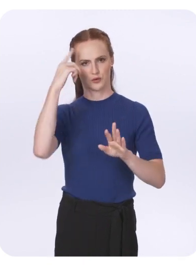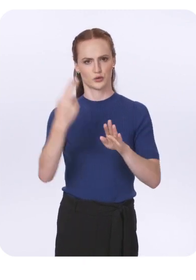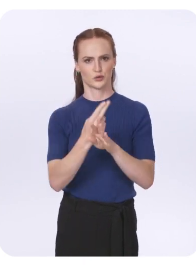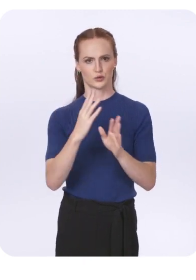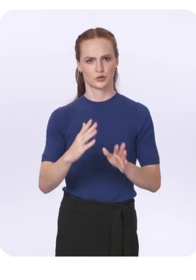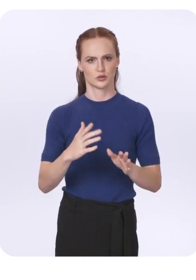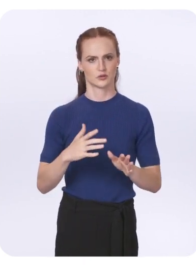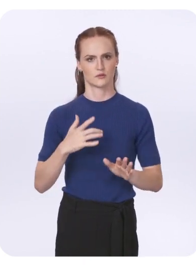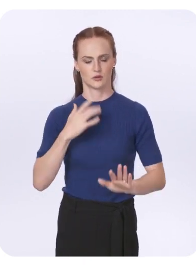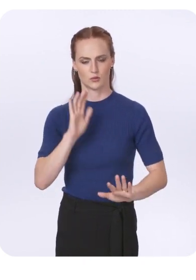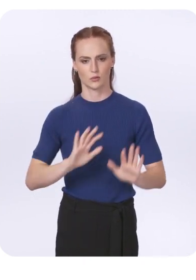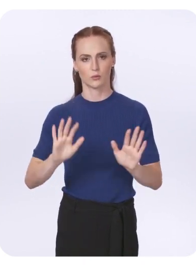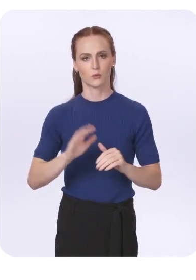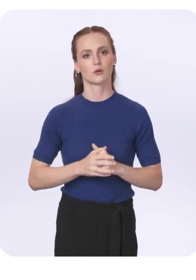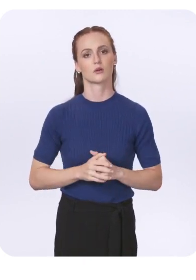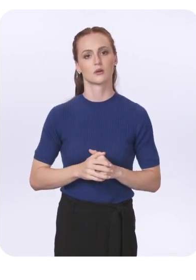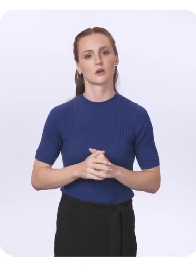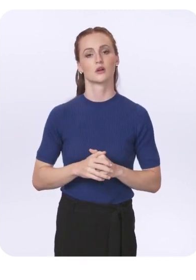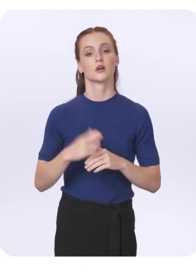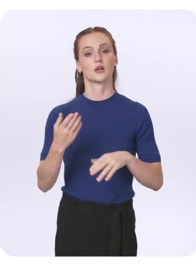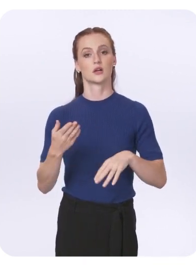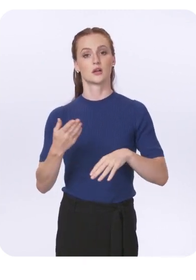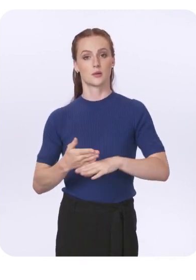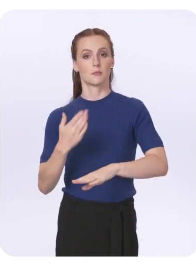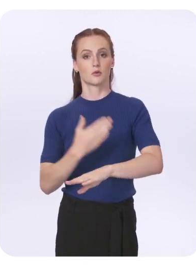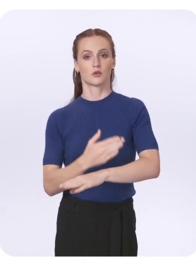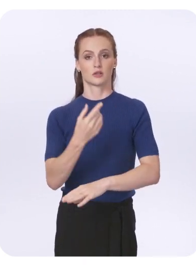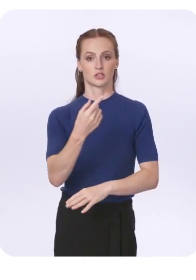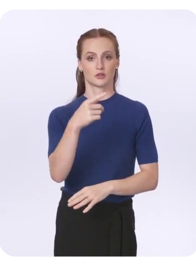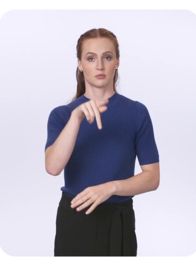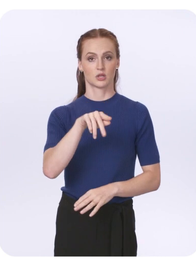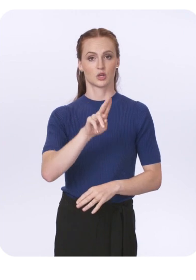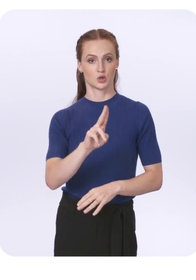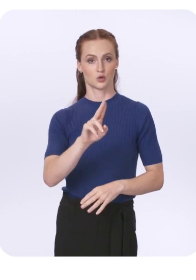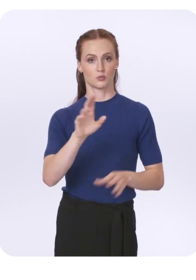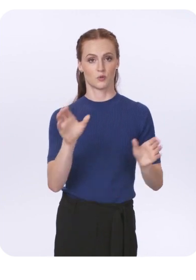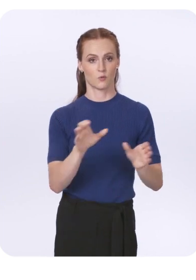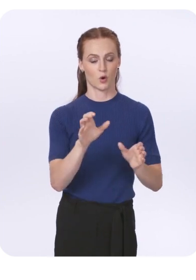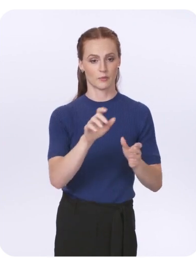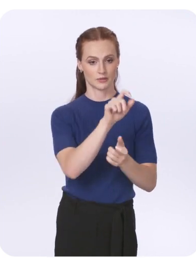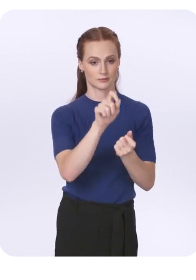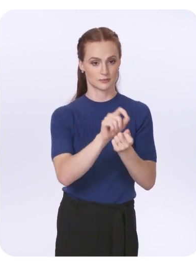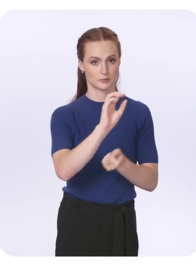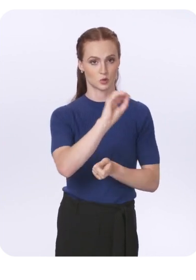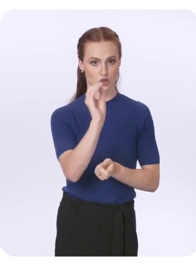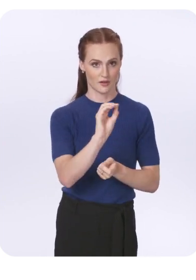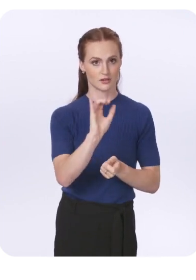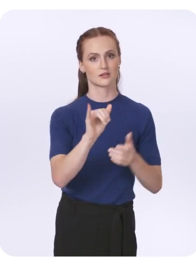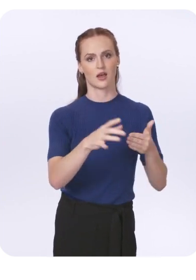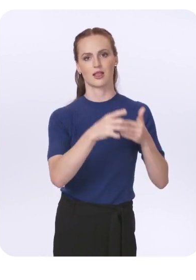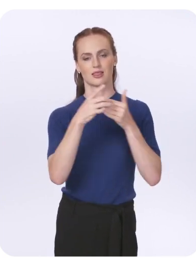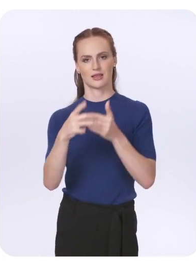Improving the GPU performance by a certain percentage will often lead to a reduction in frame drops by the same amount.